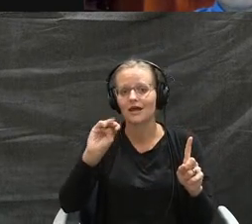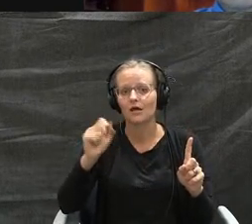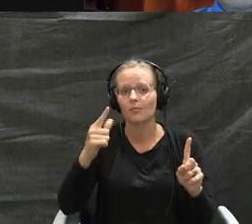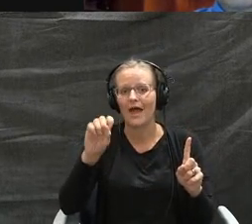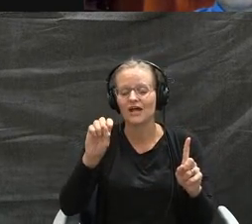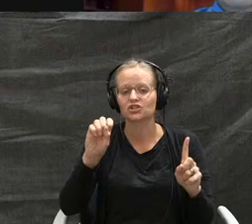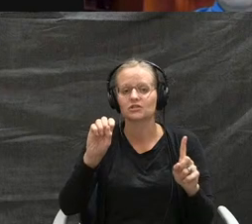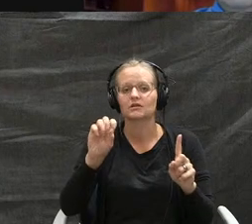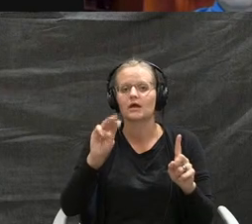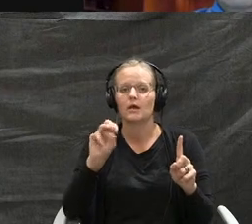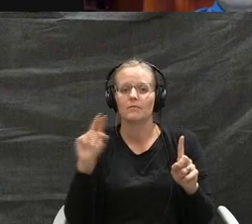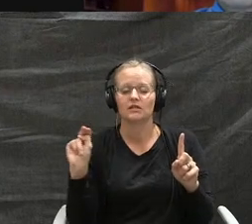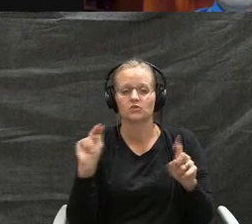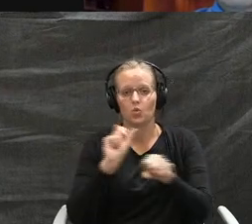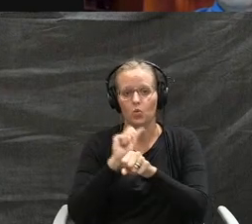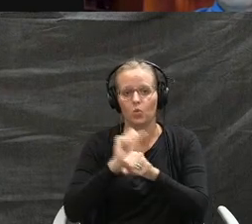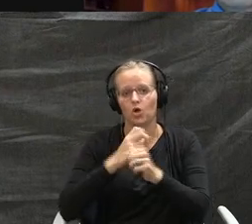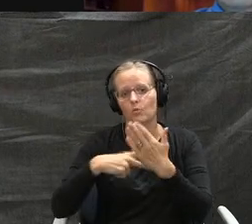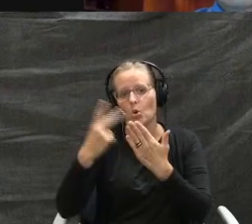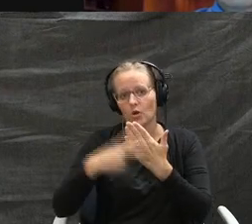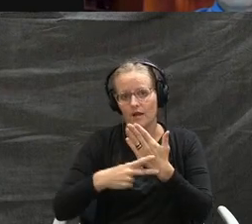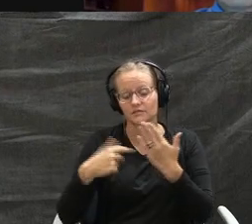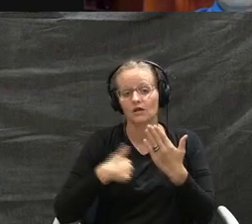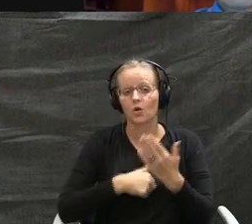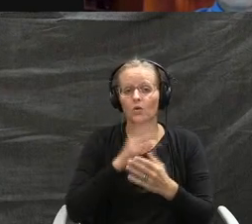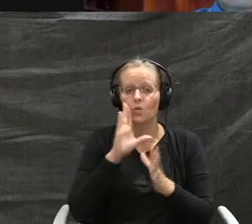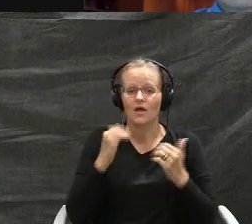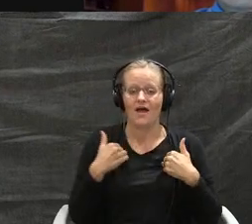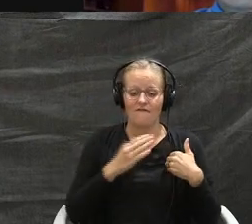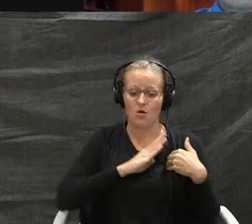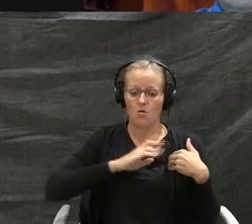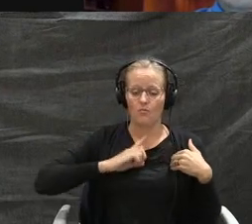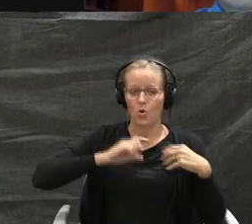We will conduct an in depth review of the board vision and